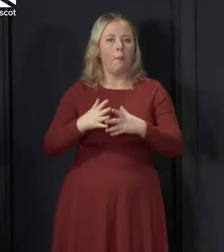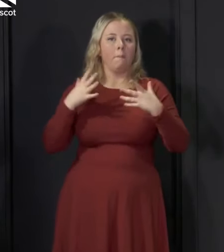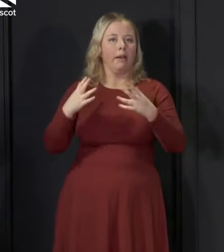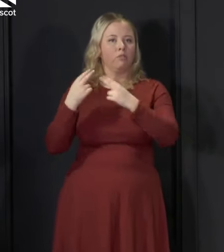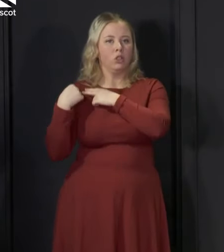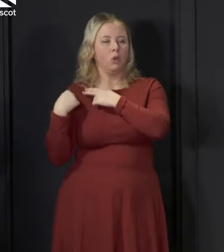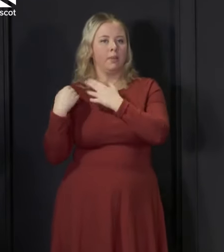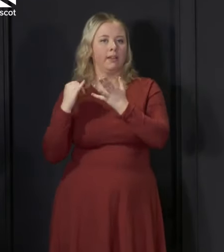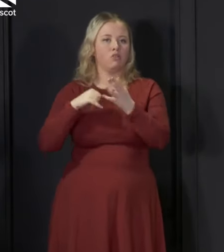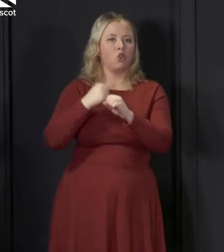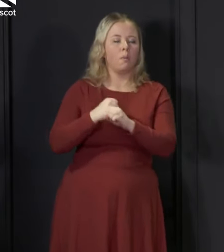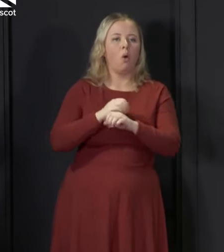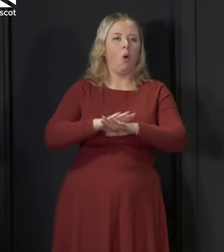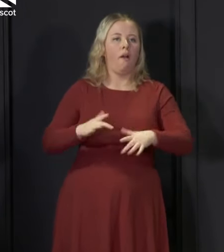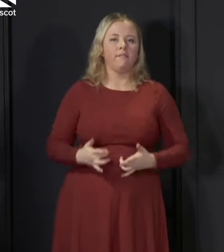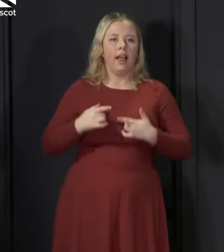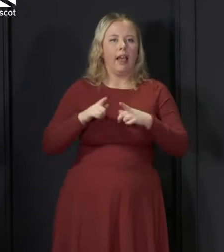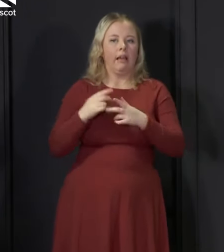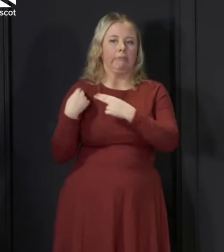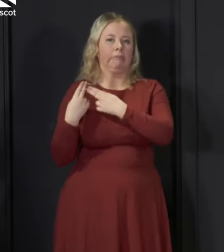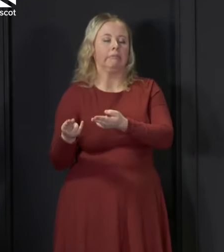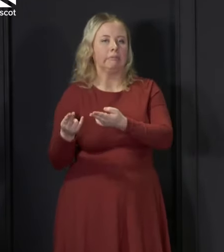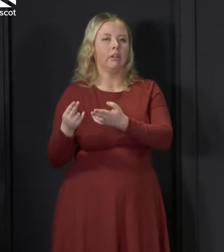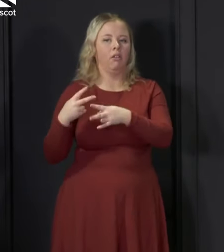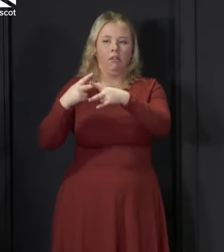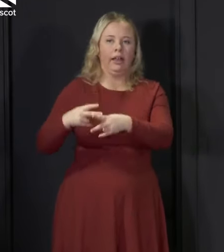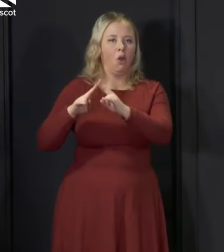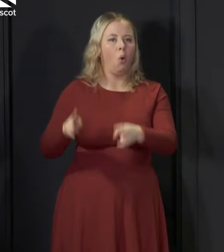Government, or that I'm trying to offload this onto care home providers. But many care